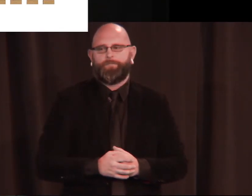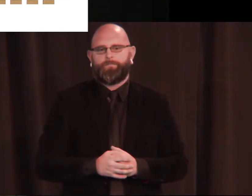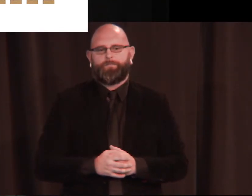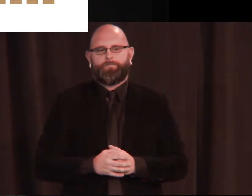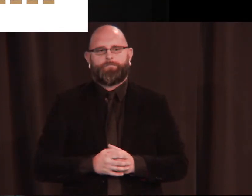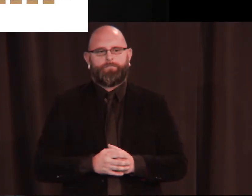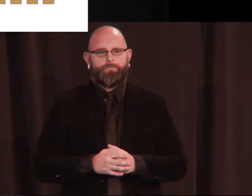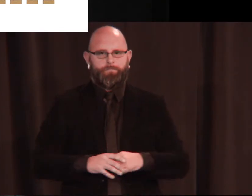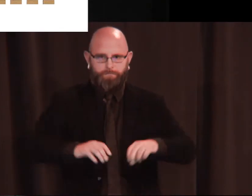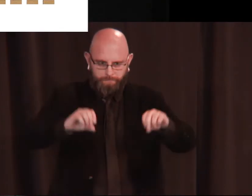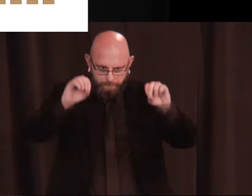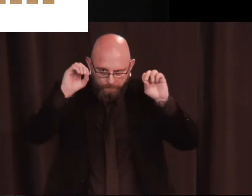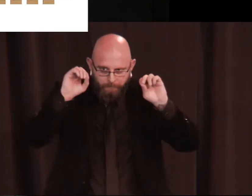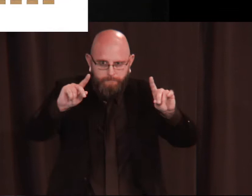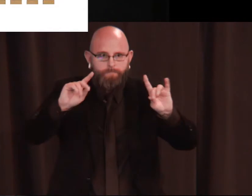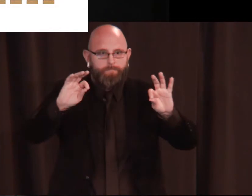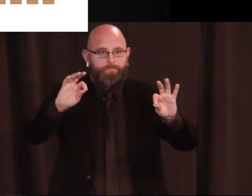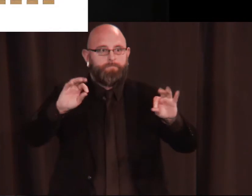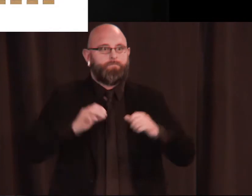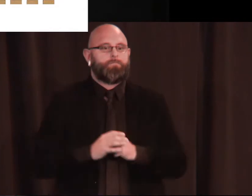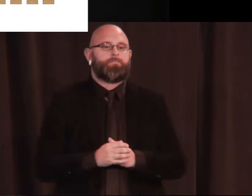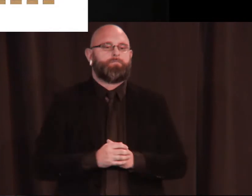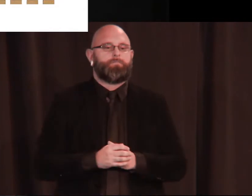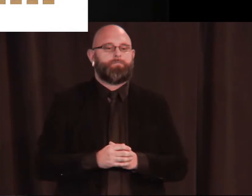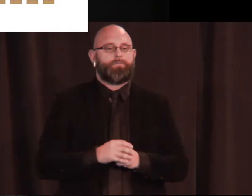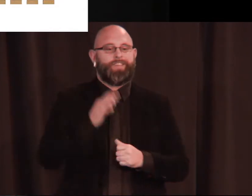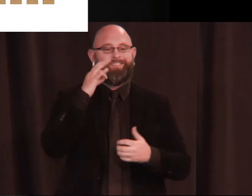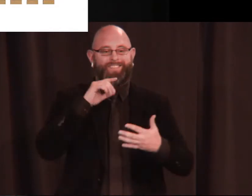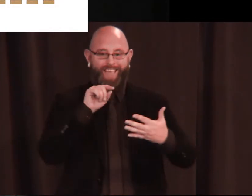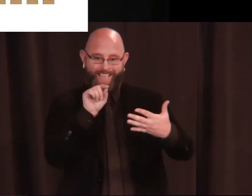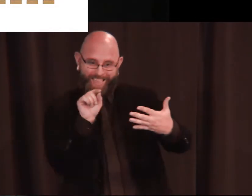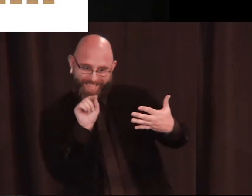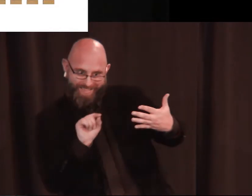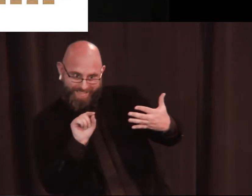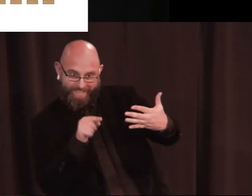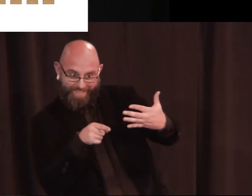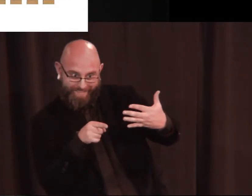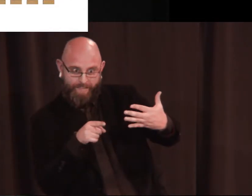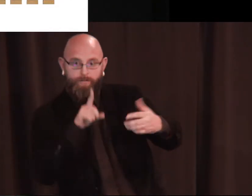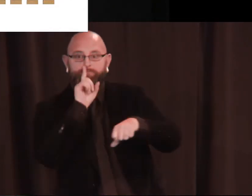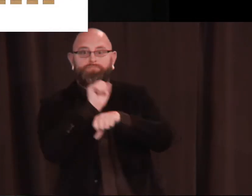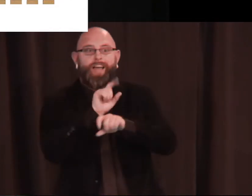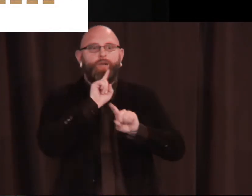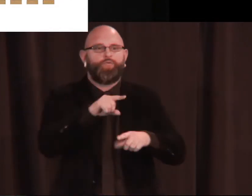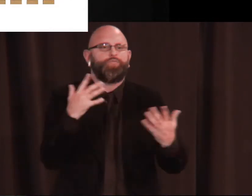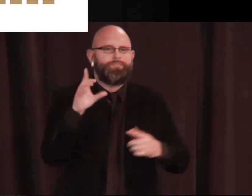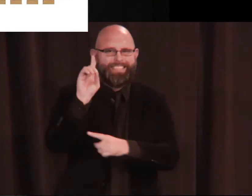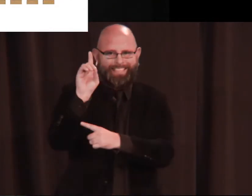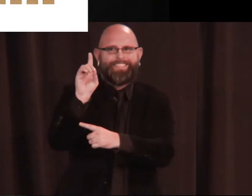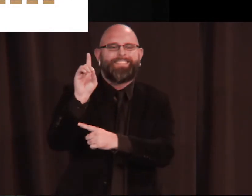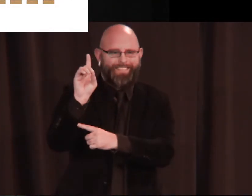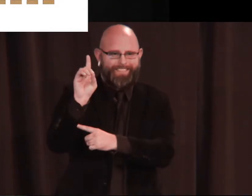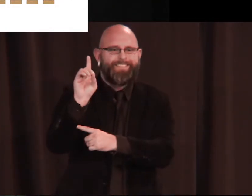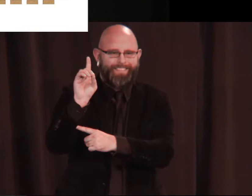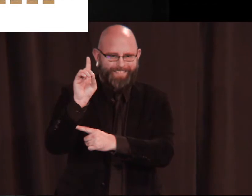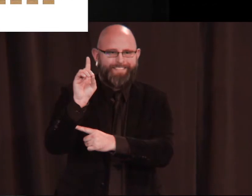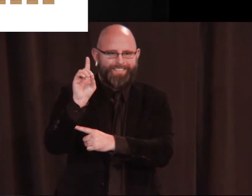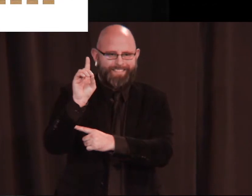So if, you scratch your card off, D is the answer. We don't know, because it's not that simple.